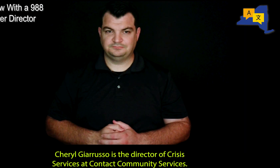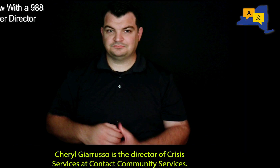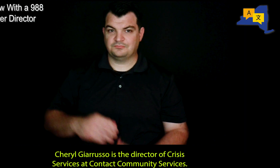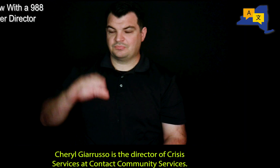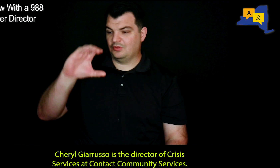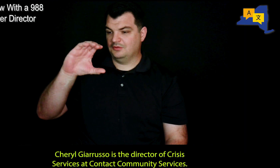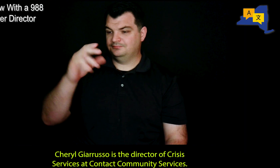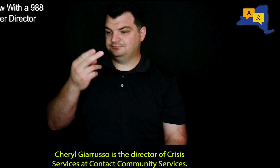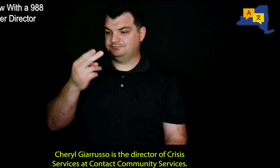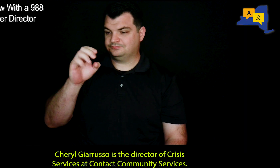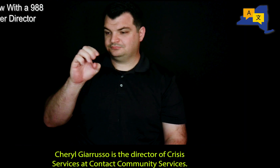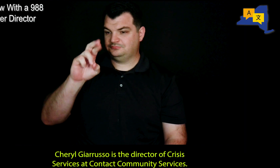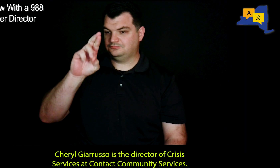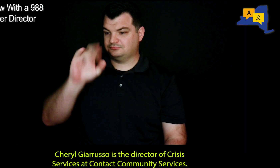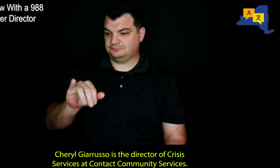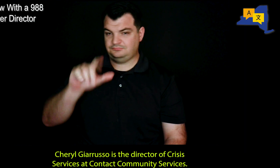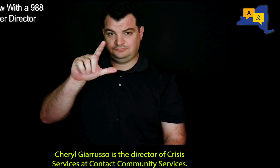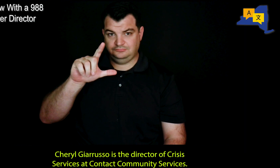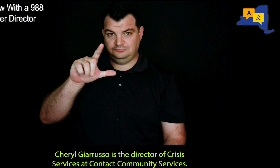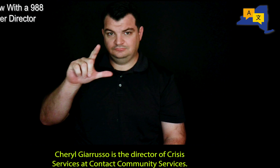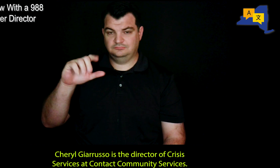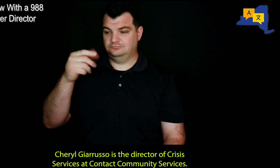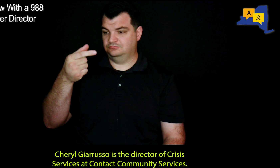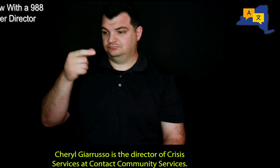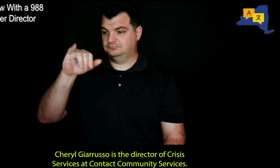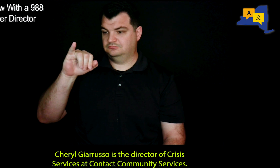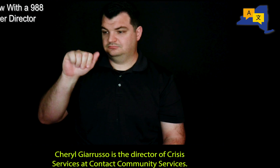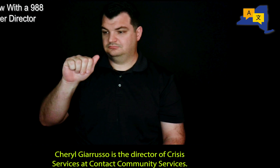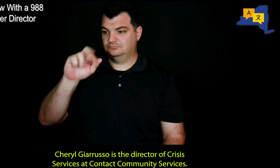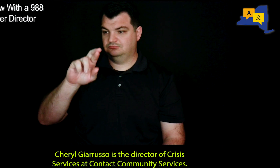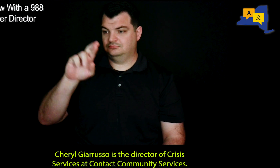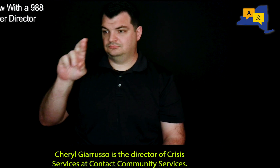Cheryl Giarrusso is the director of Crisis Services at Contact Community Services.